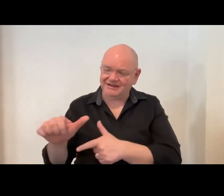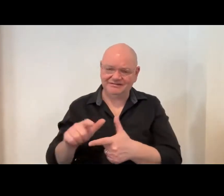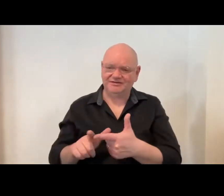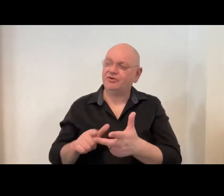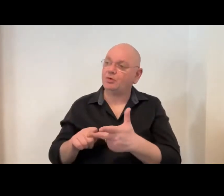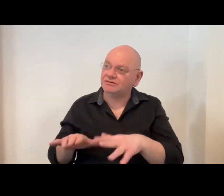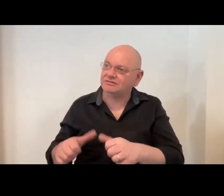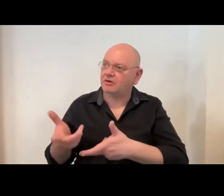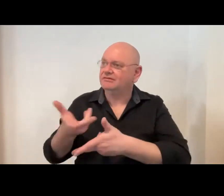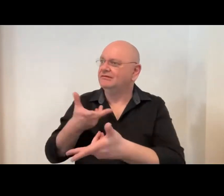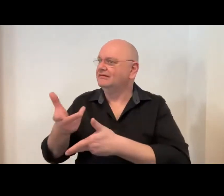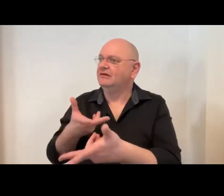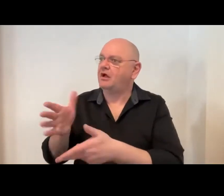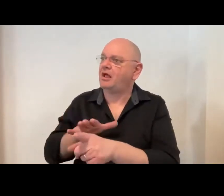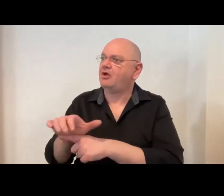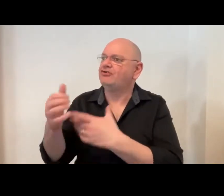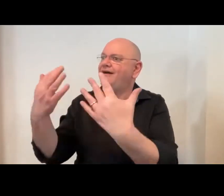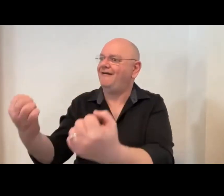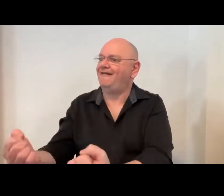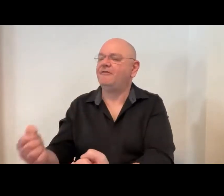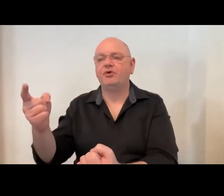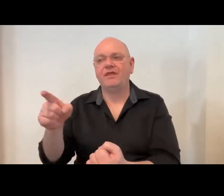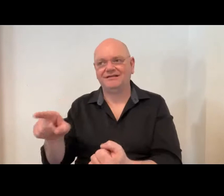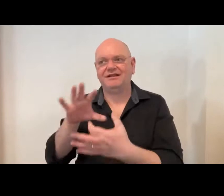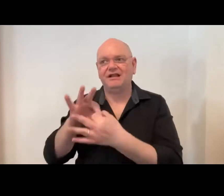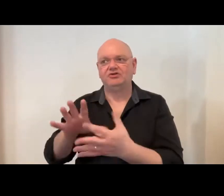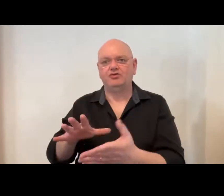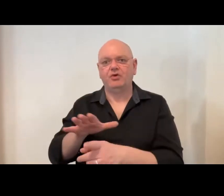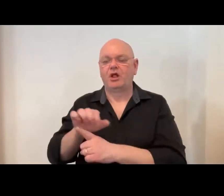So, I think there's lots we can be doing. I think